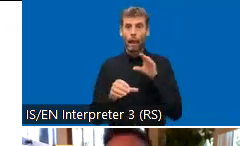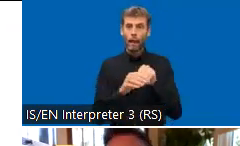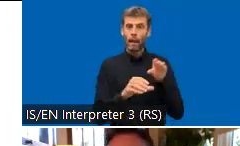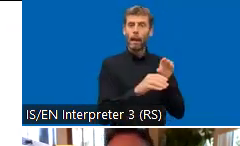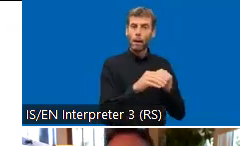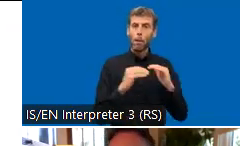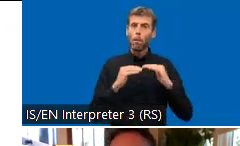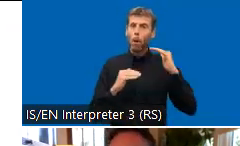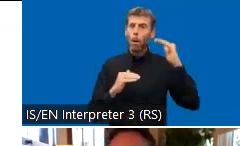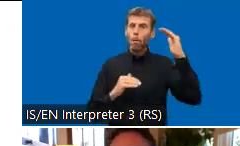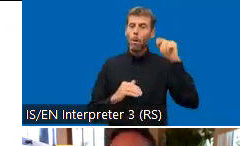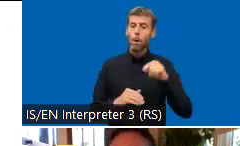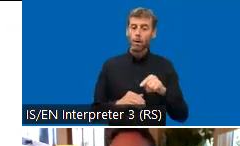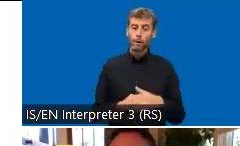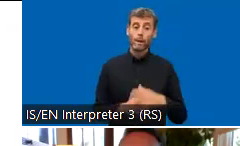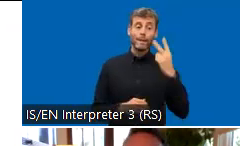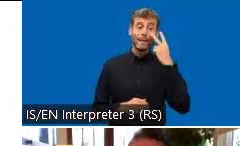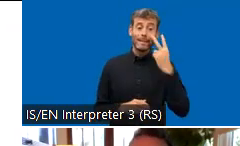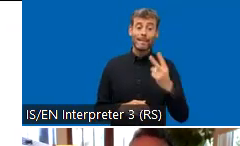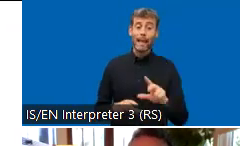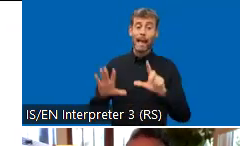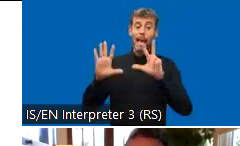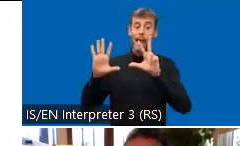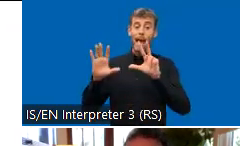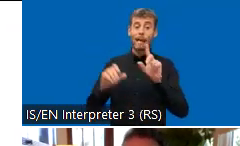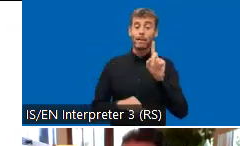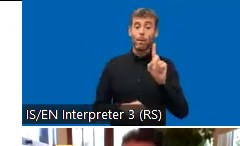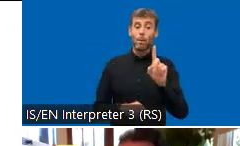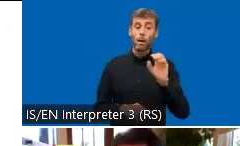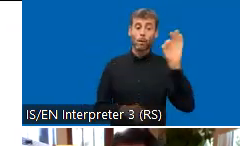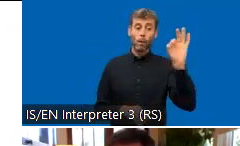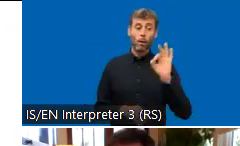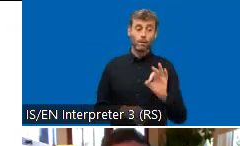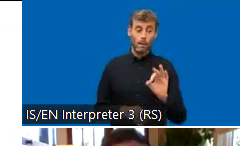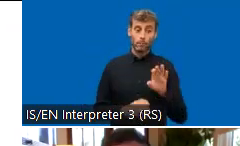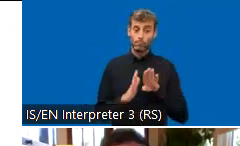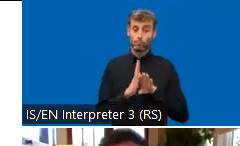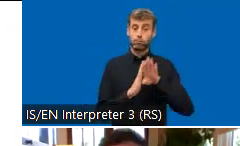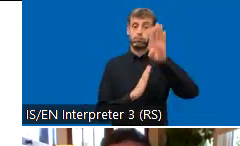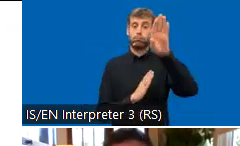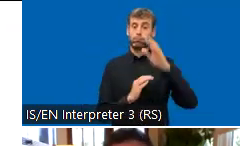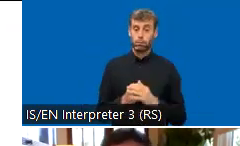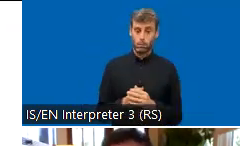81%, and our individual membership grew, we have both organization membership at, 36%.